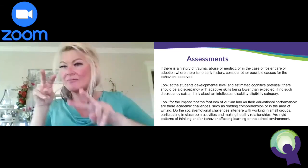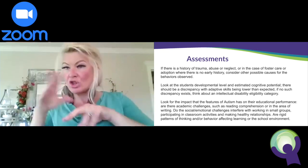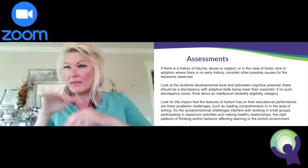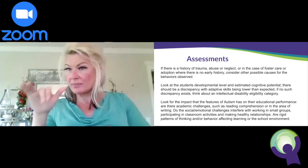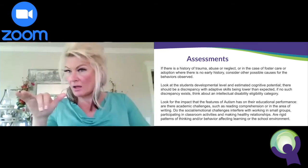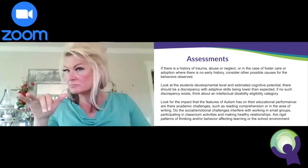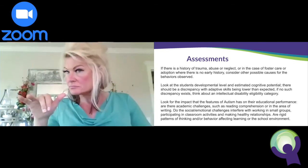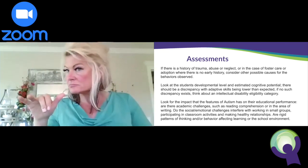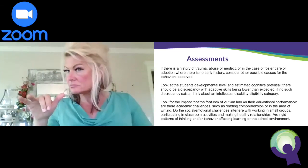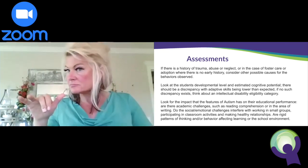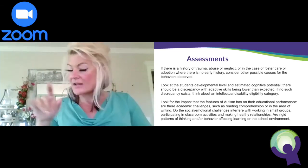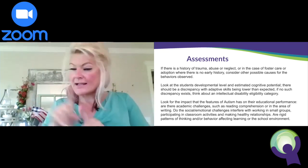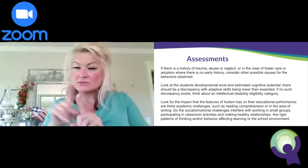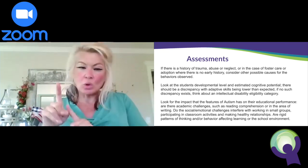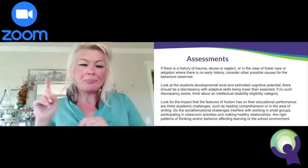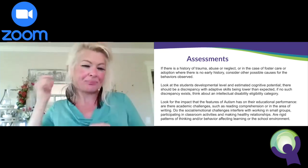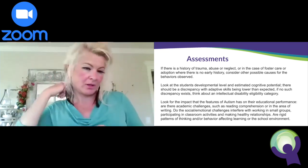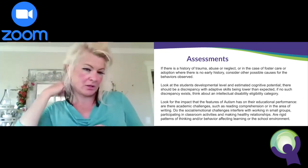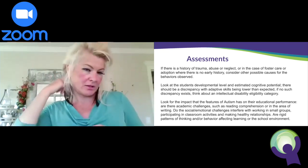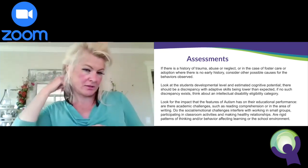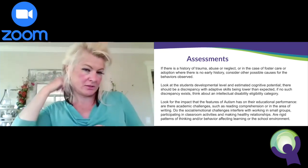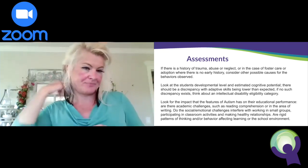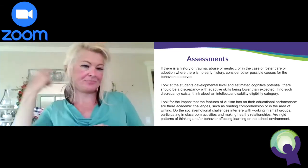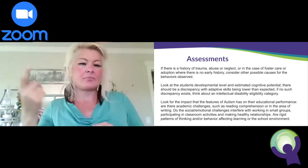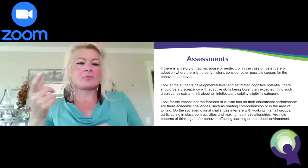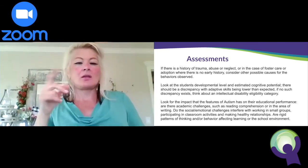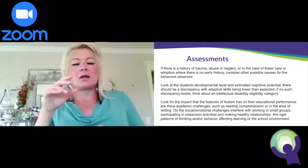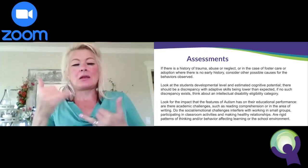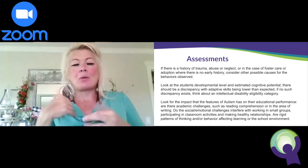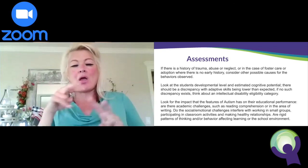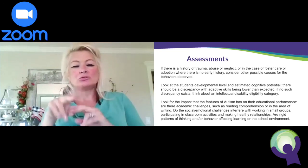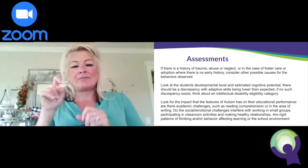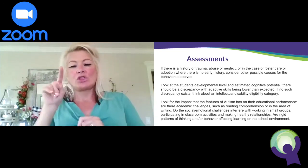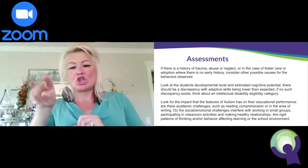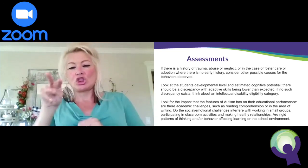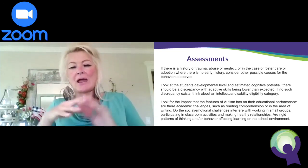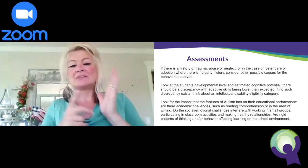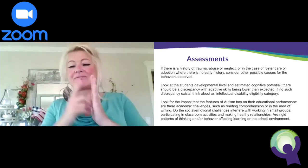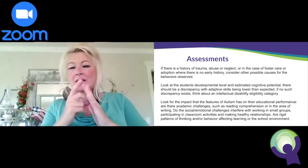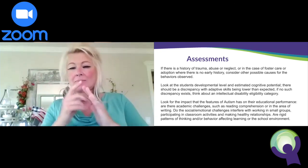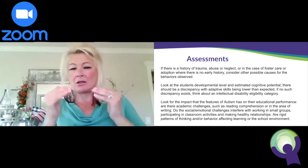We need to take that into consideration